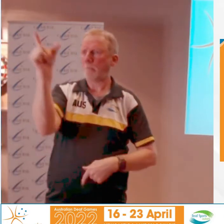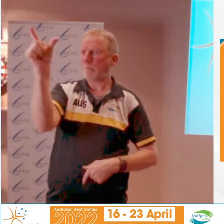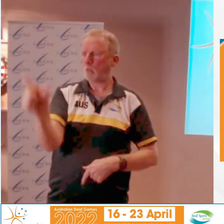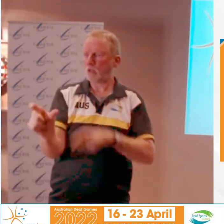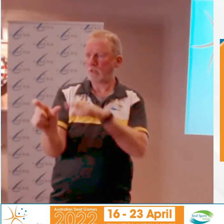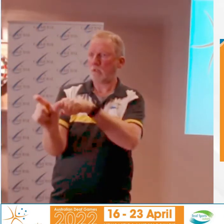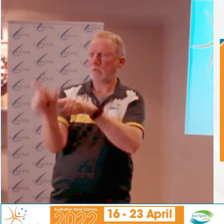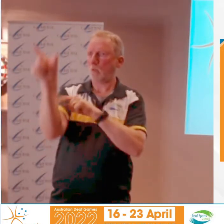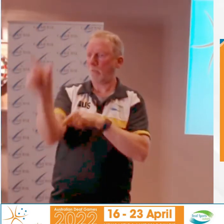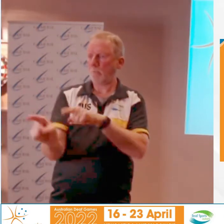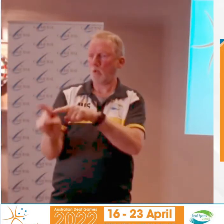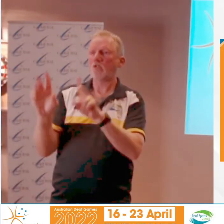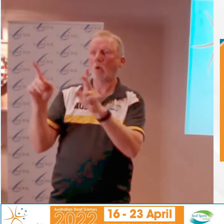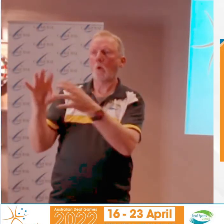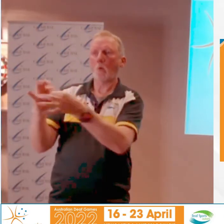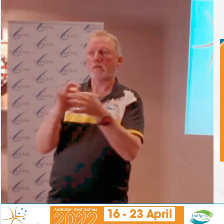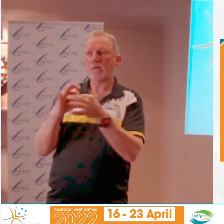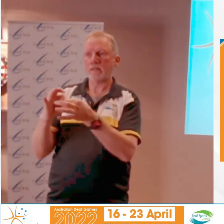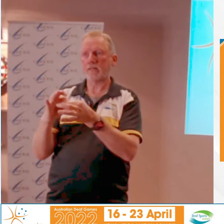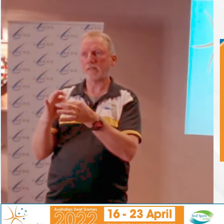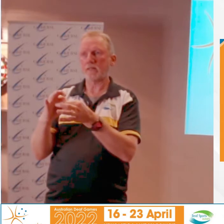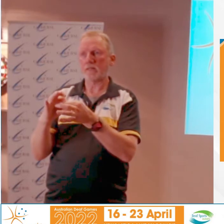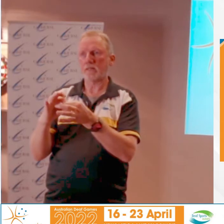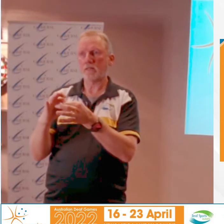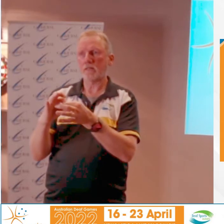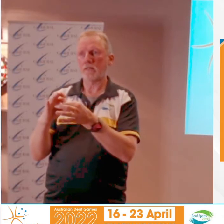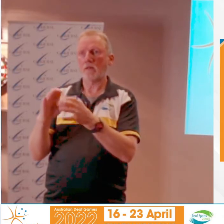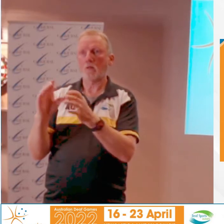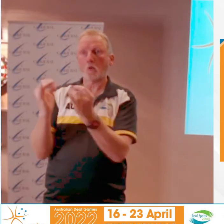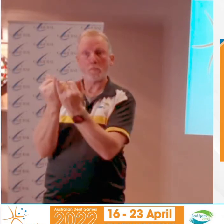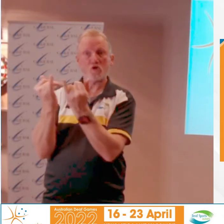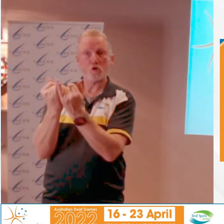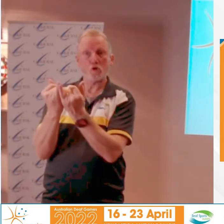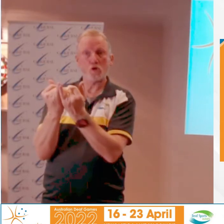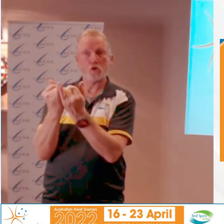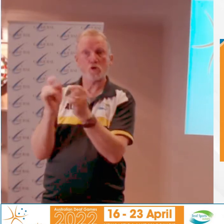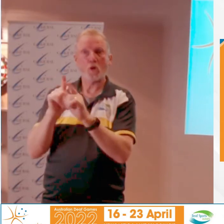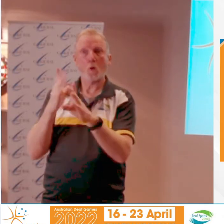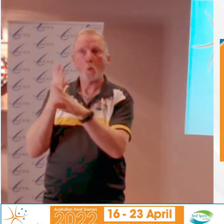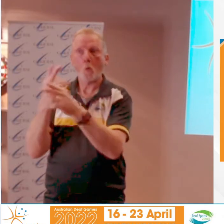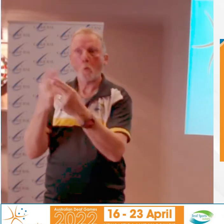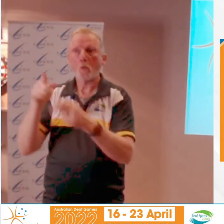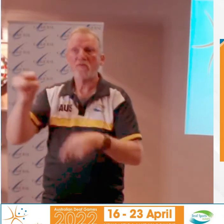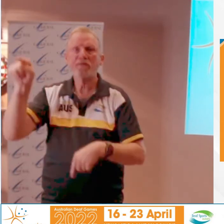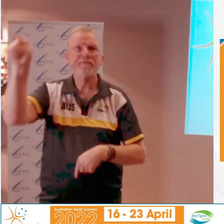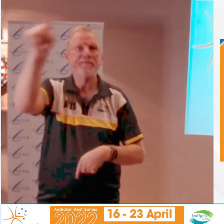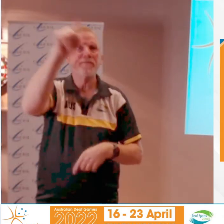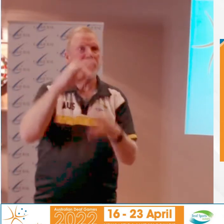each sport and demo sport has a coordinator a sports coordinator who looks after the competition